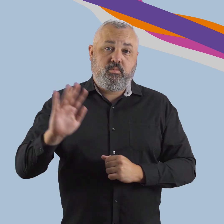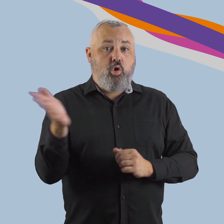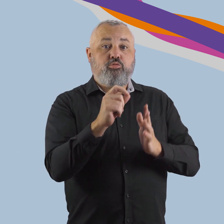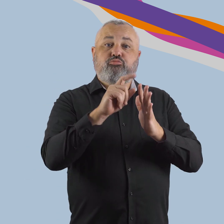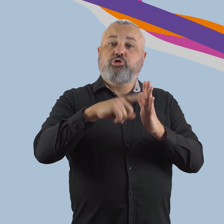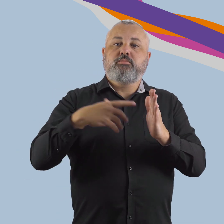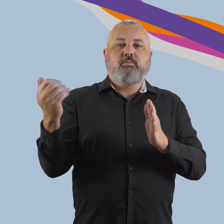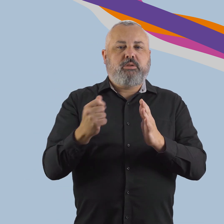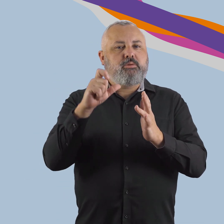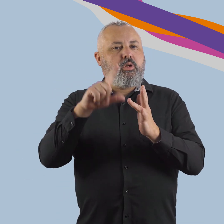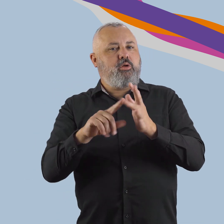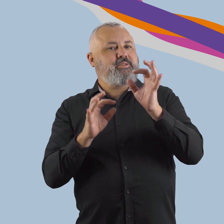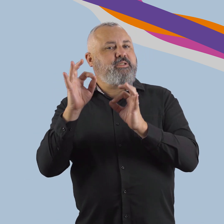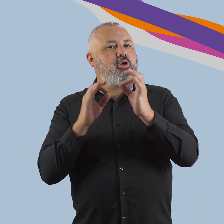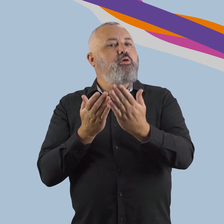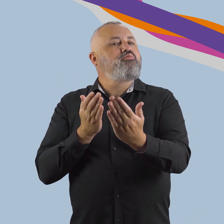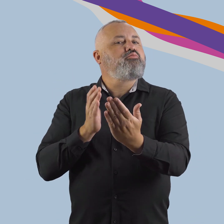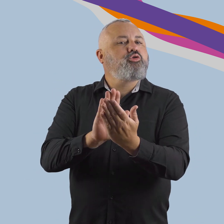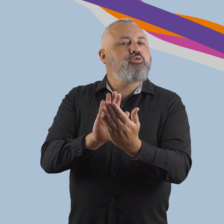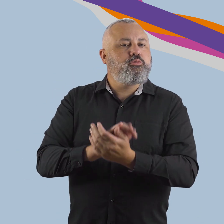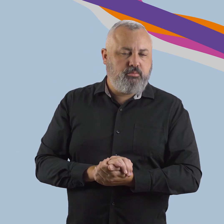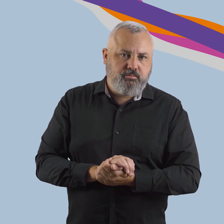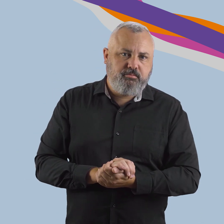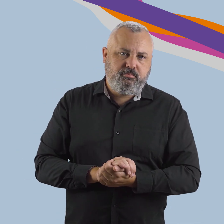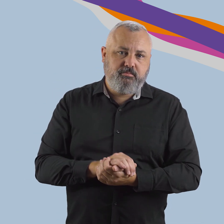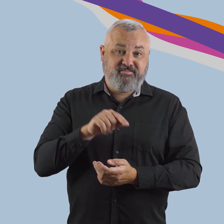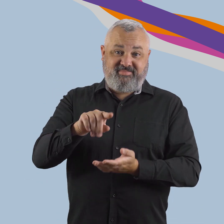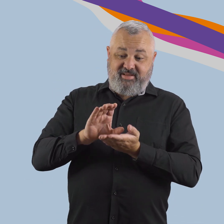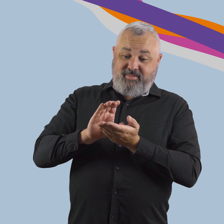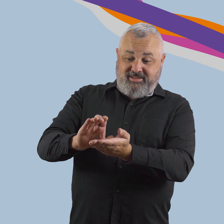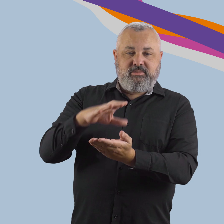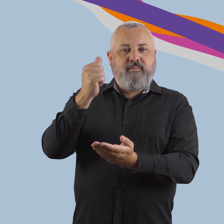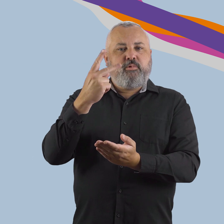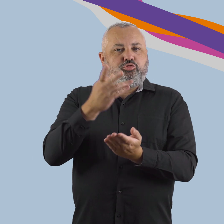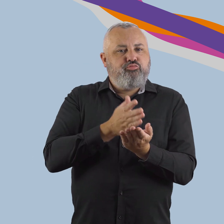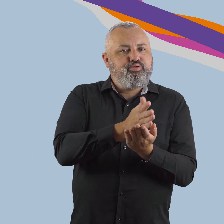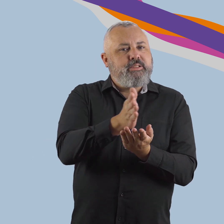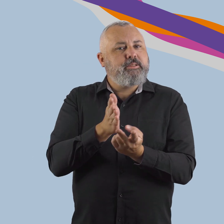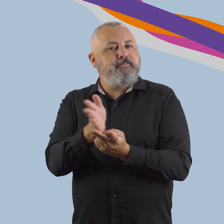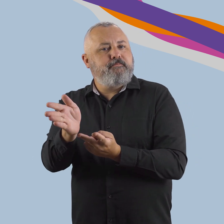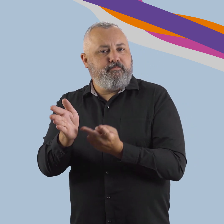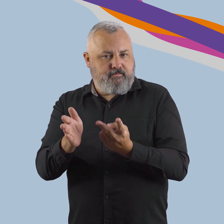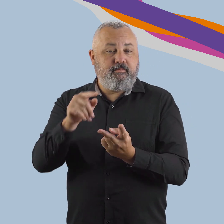All funded projects will use co-design approaches. They will be funded via two streams.